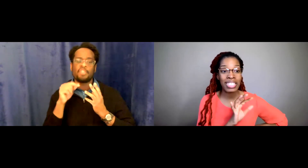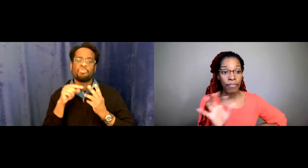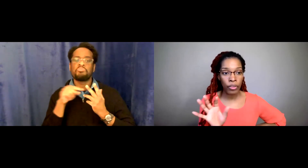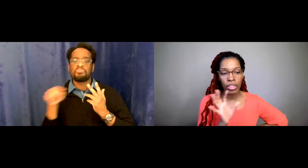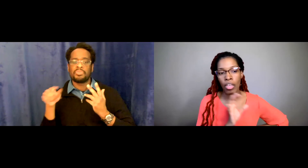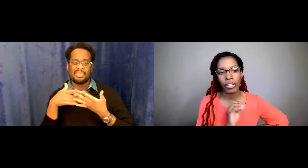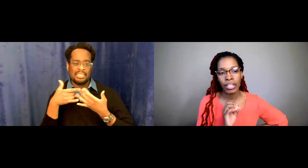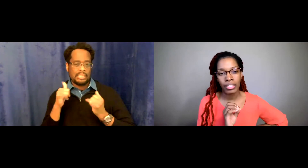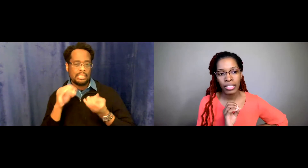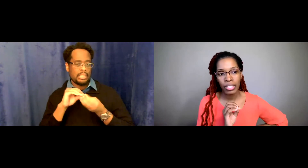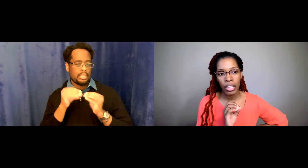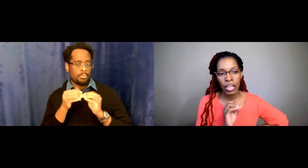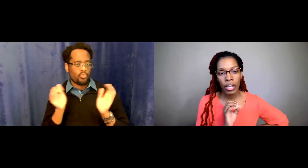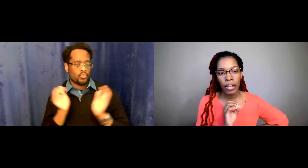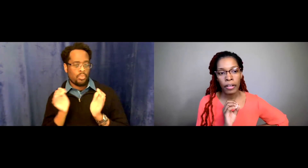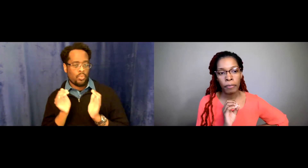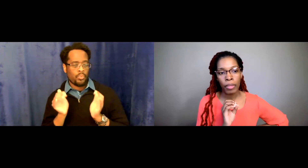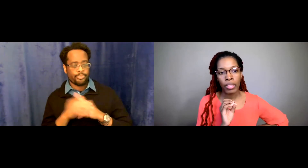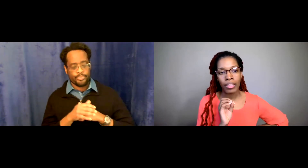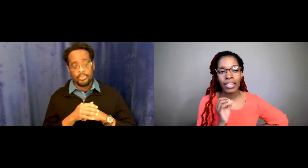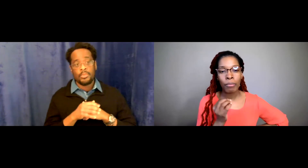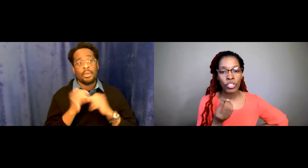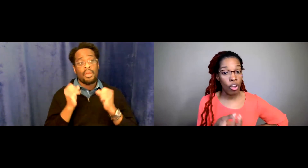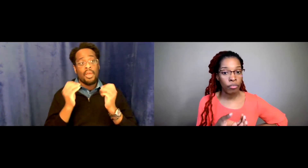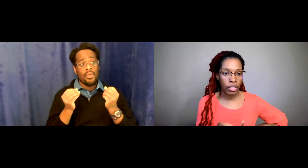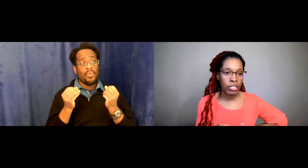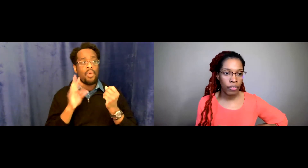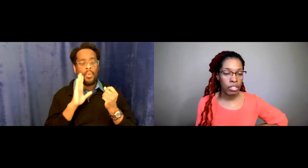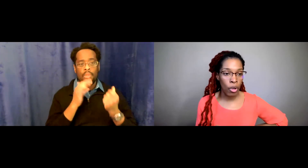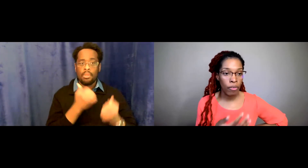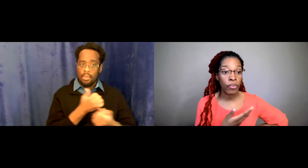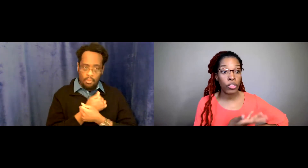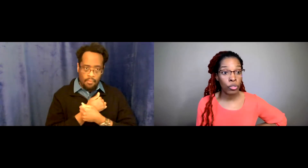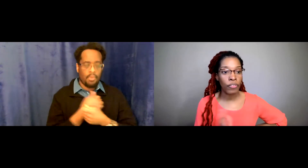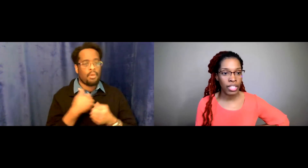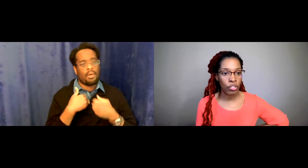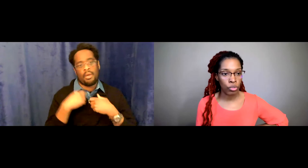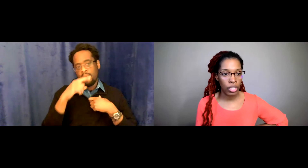different they are connected um and the numbers are relatively small for those of us that do study